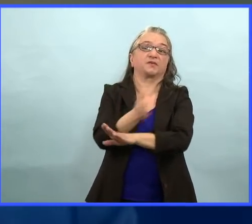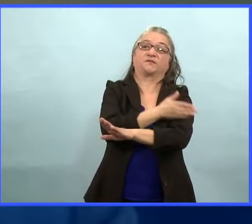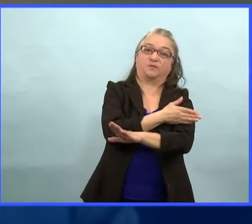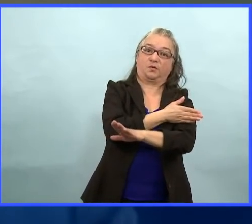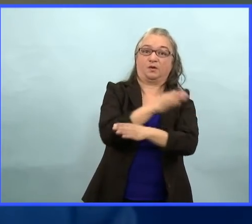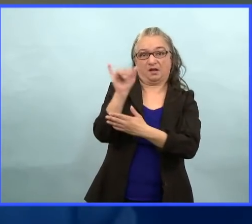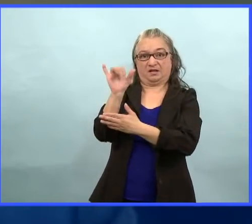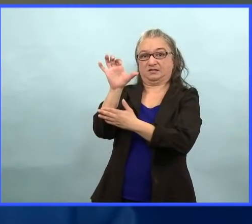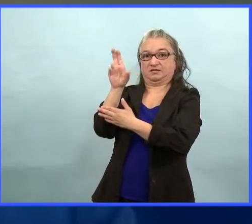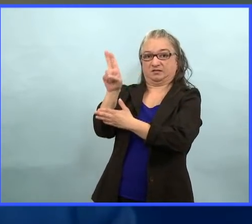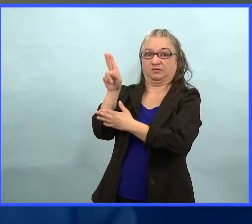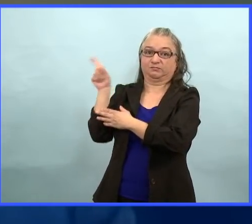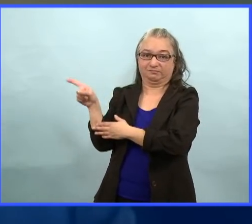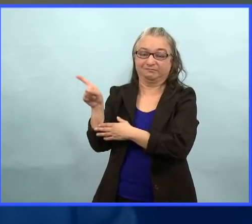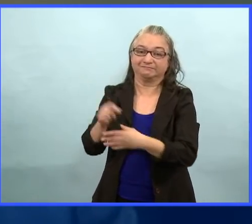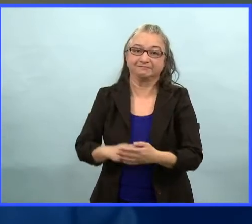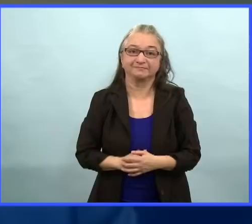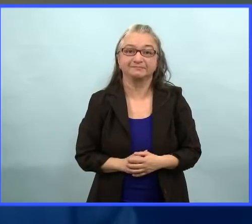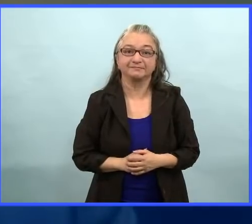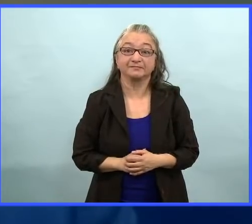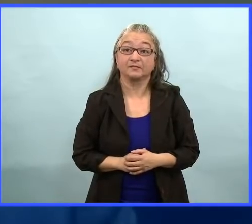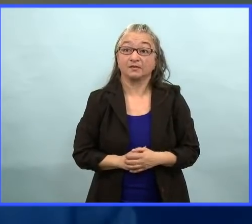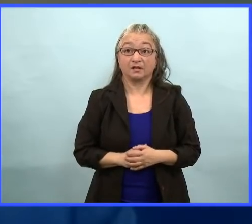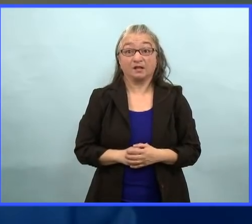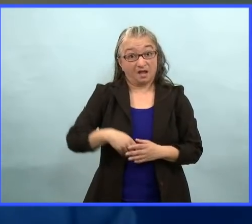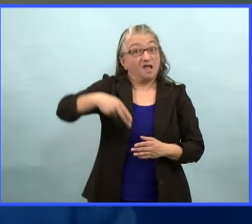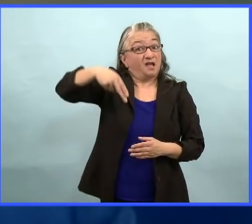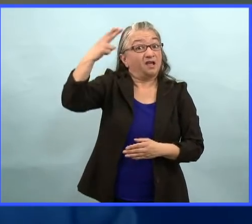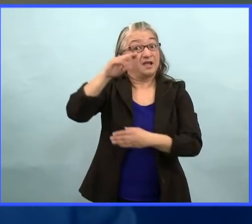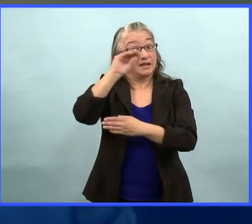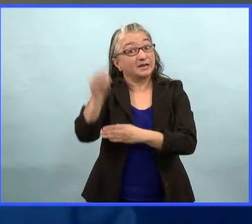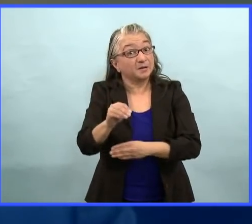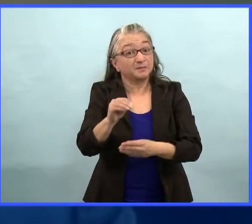despite these high numbers of admissions the overall patient count in our icus